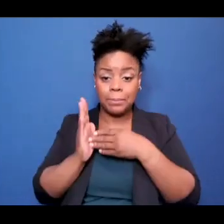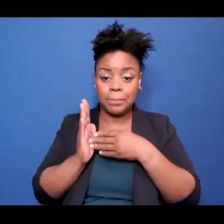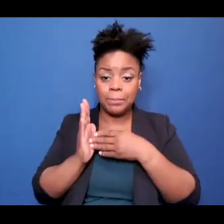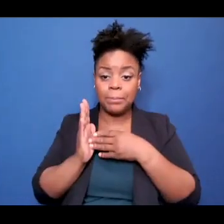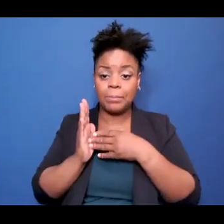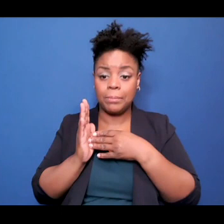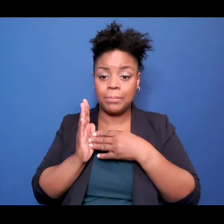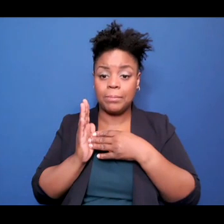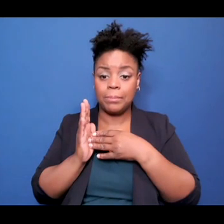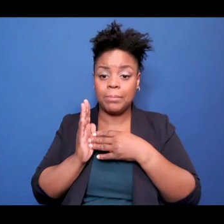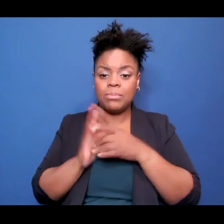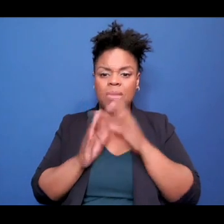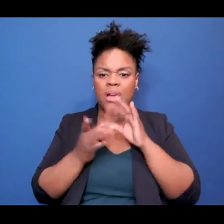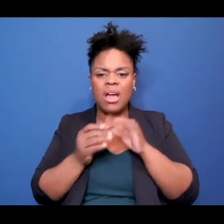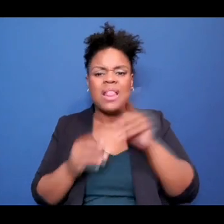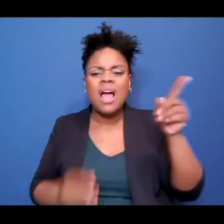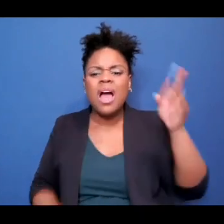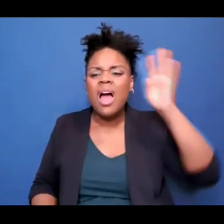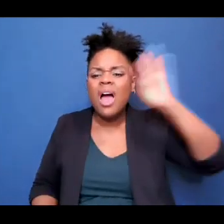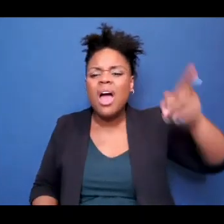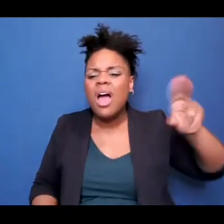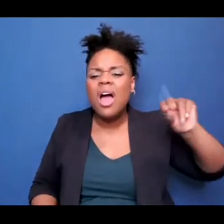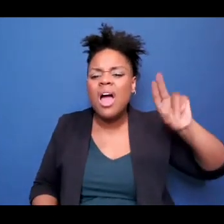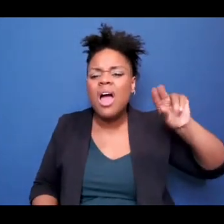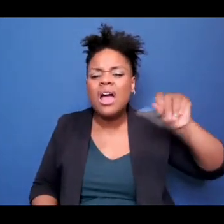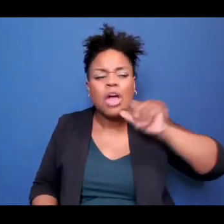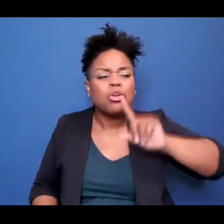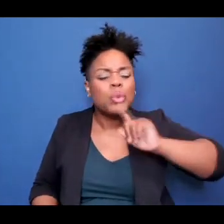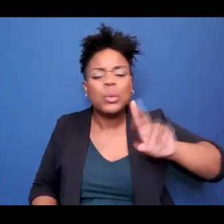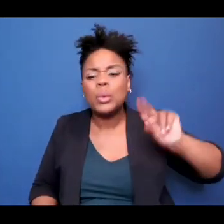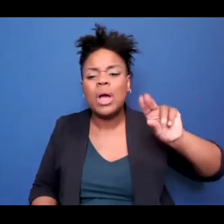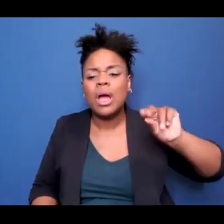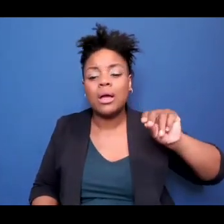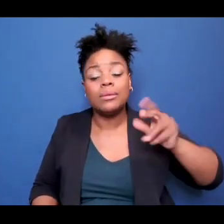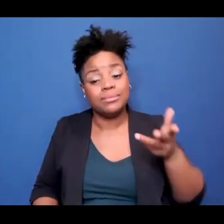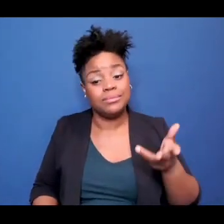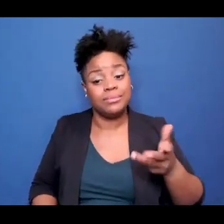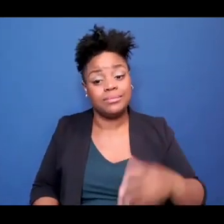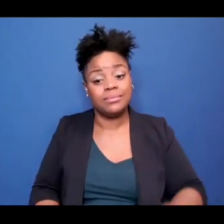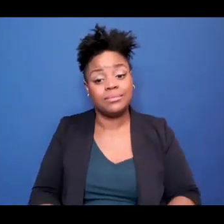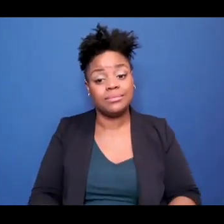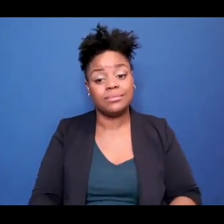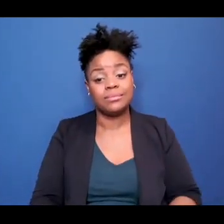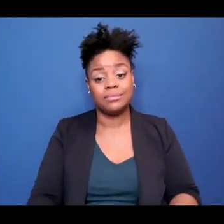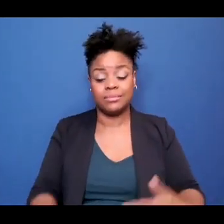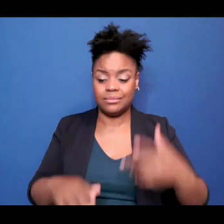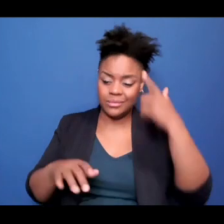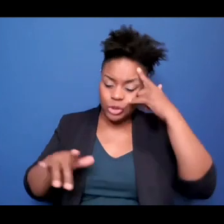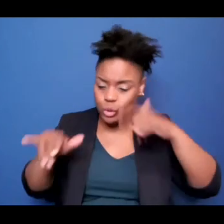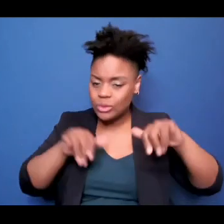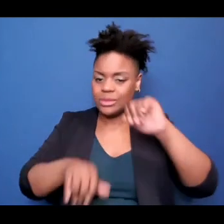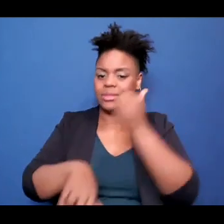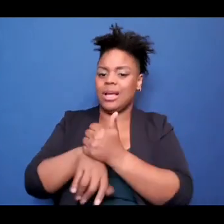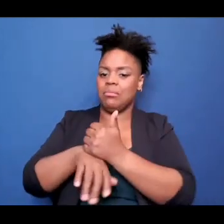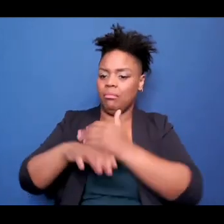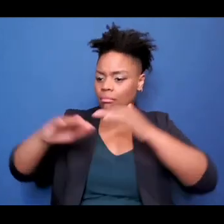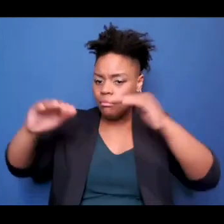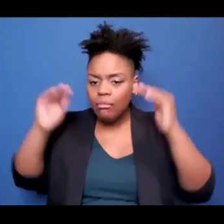REAL RACISM IS MANIACAL KIND OF ANIMUS BUT STEREOTYPES THAT MERELY DEHUMANIZE BLACK PEOPLE